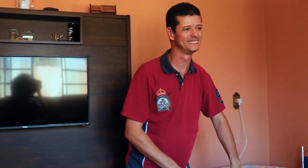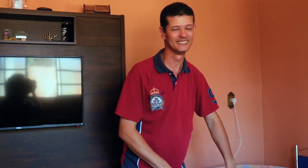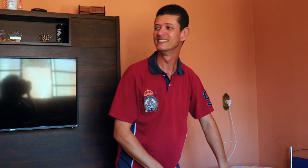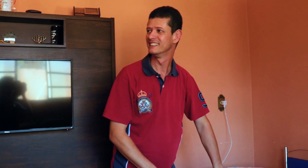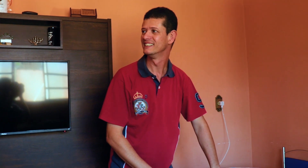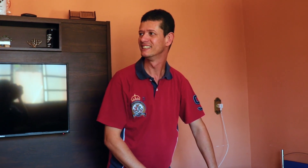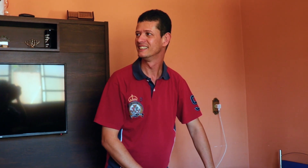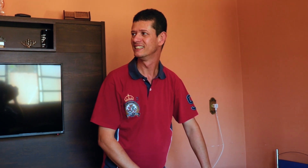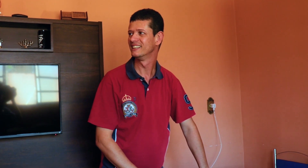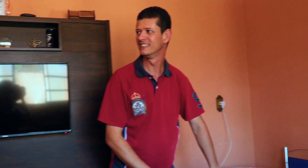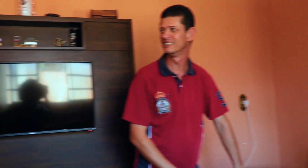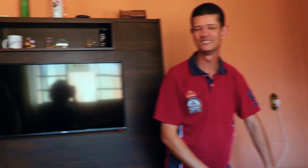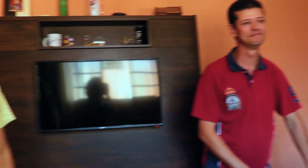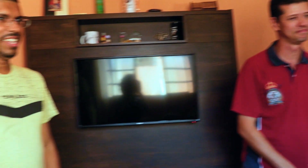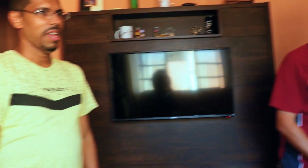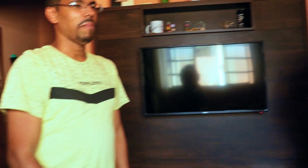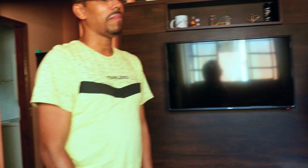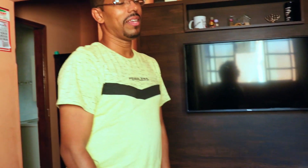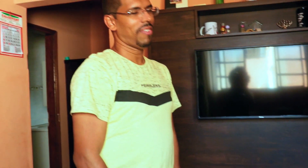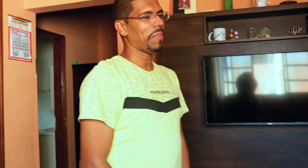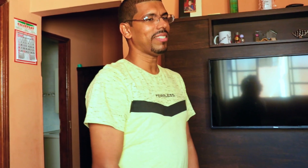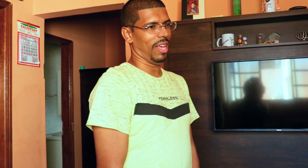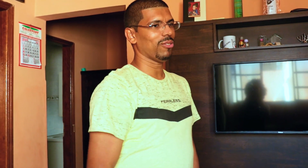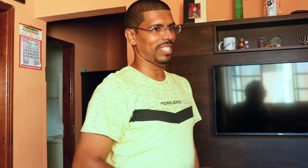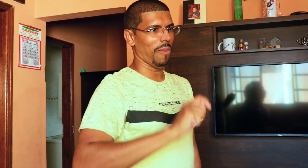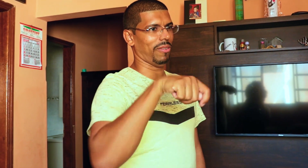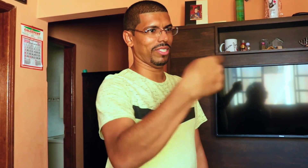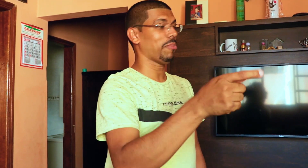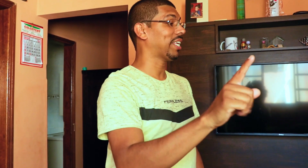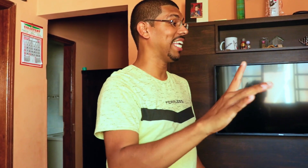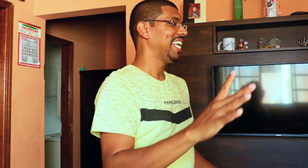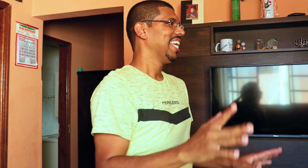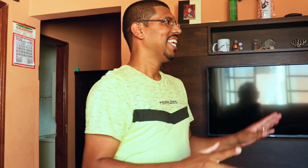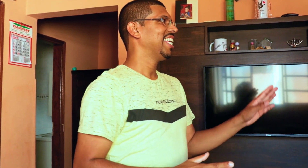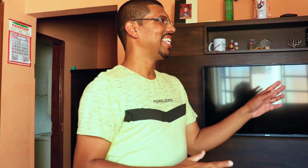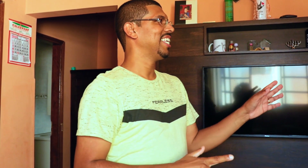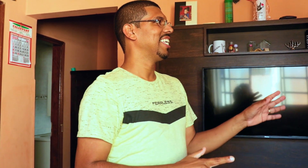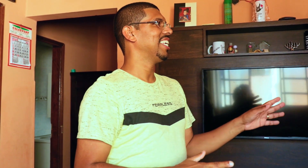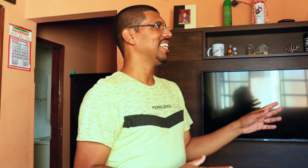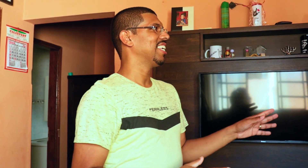He'll think about a sign for you. He'll think about it, because he...